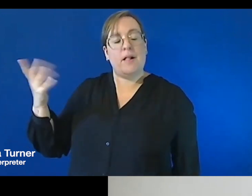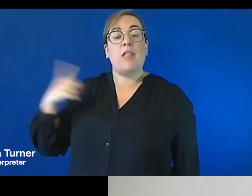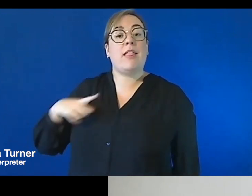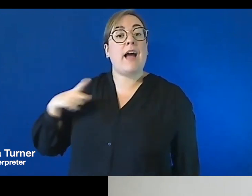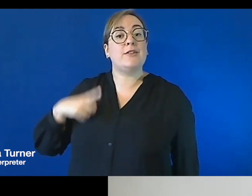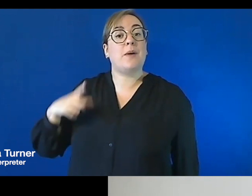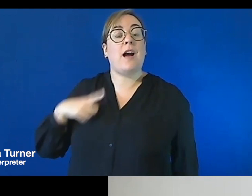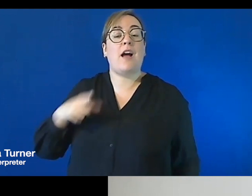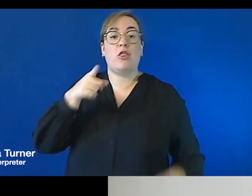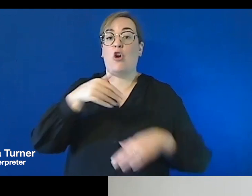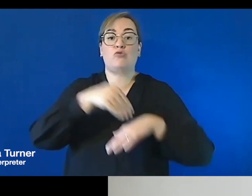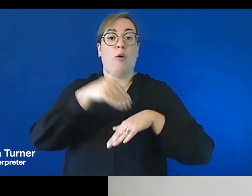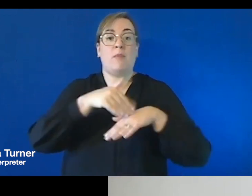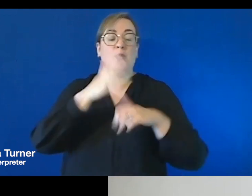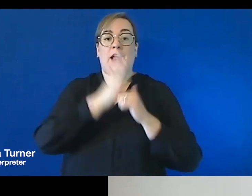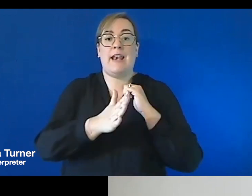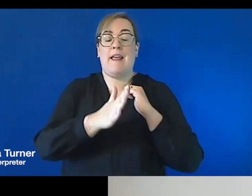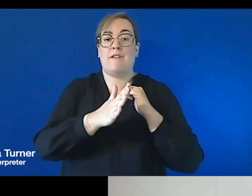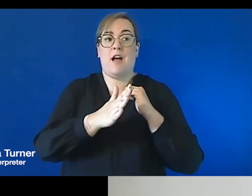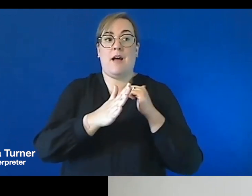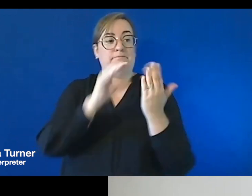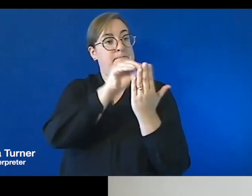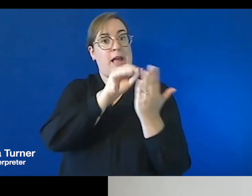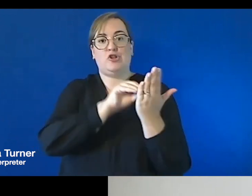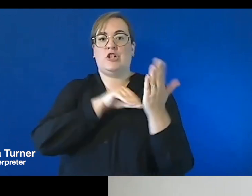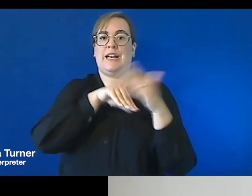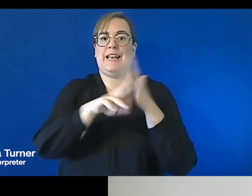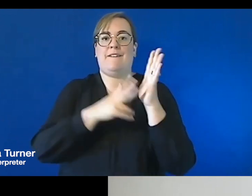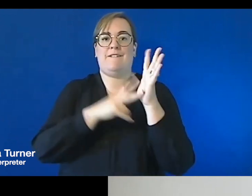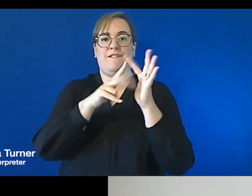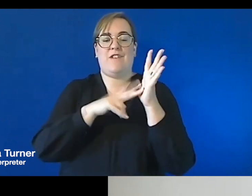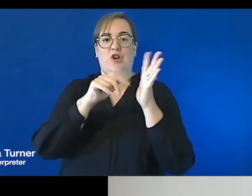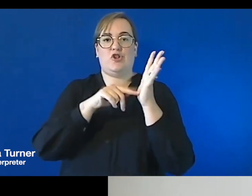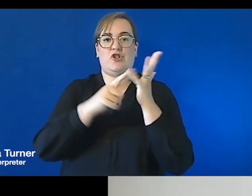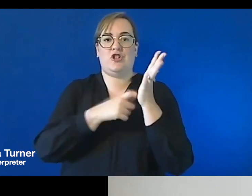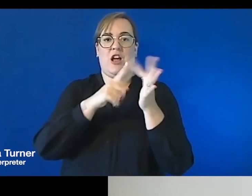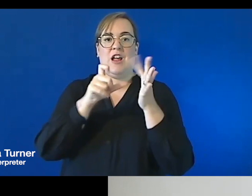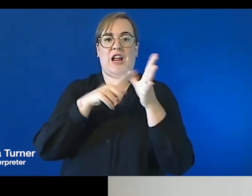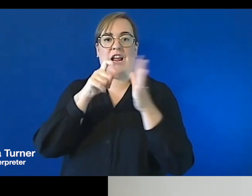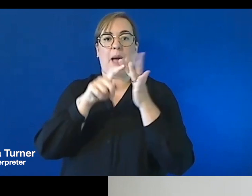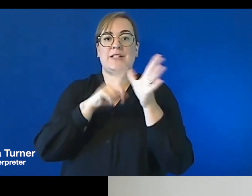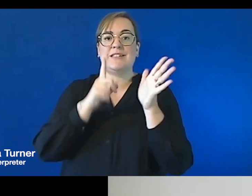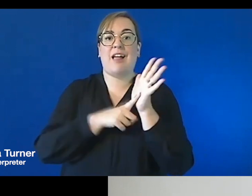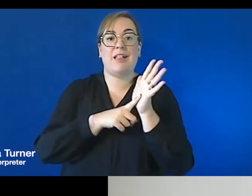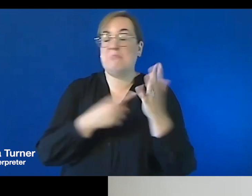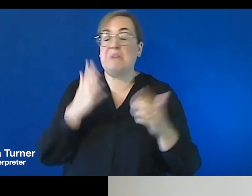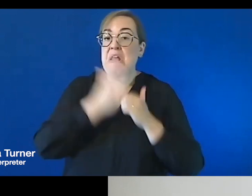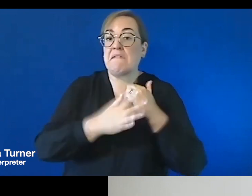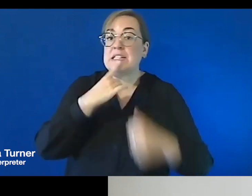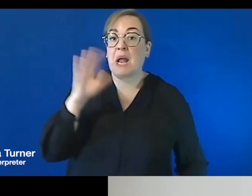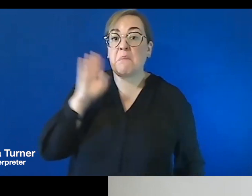mentioned in venture capital before because nobody cared. In just recently one of my peers,